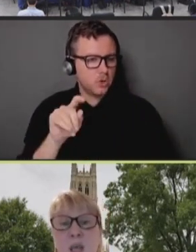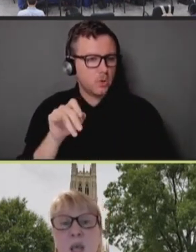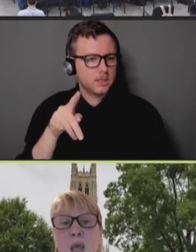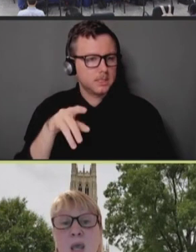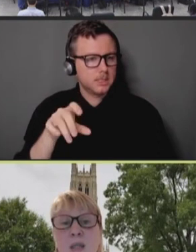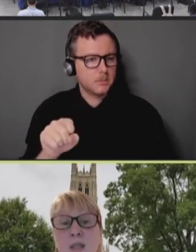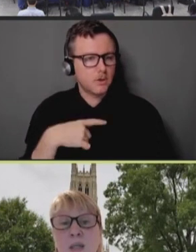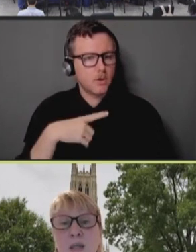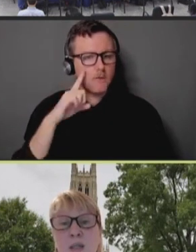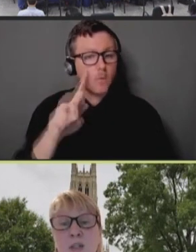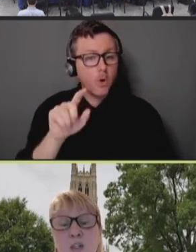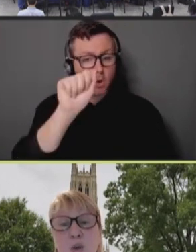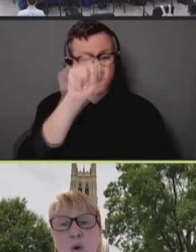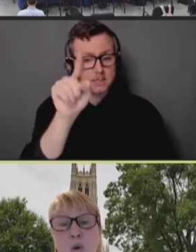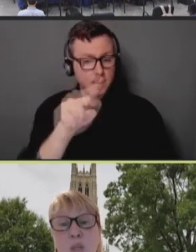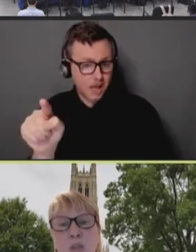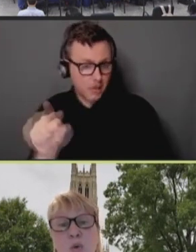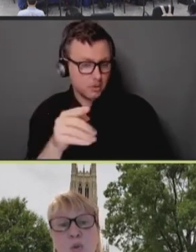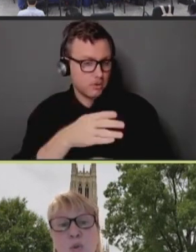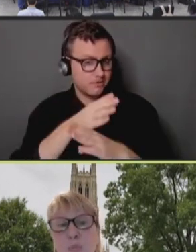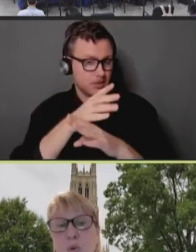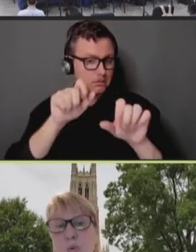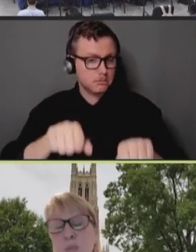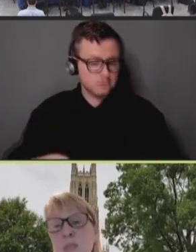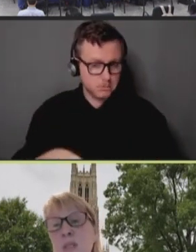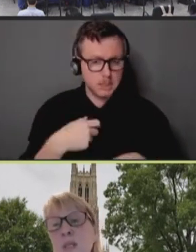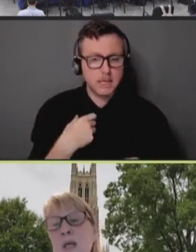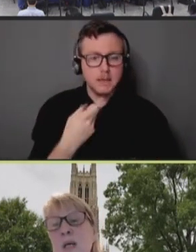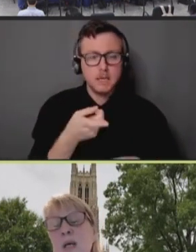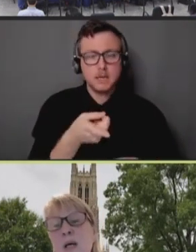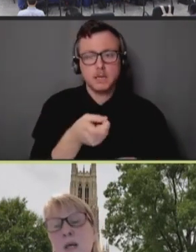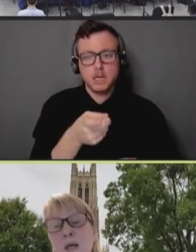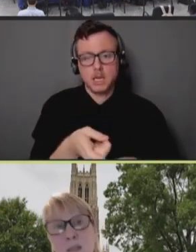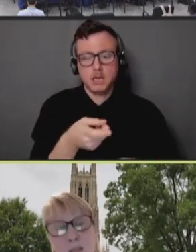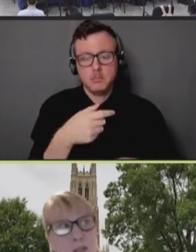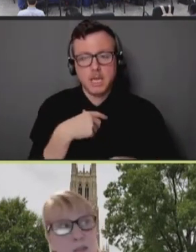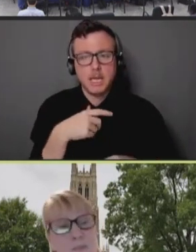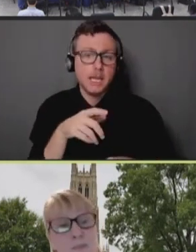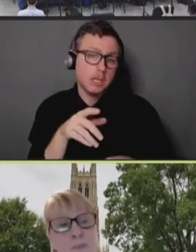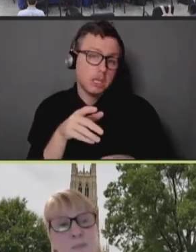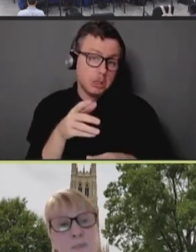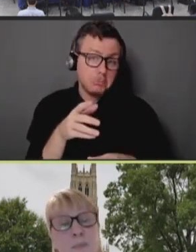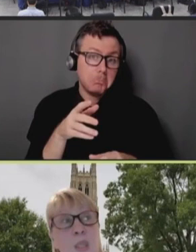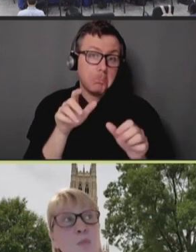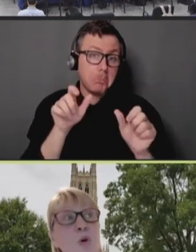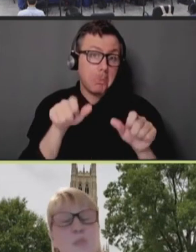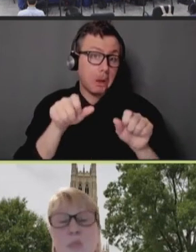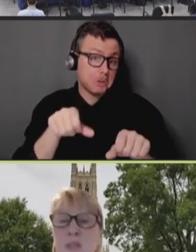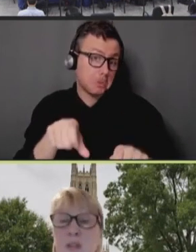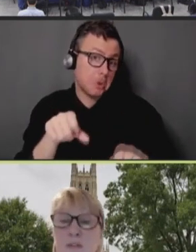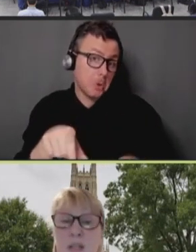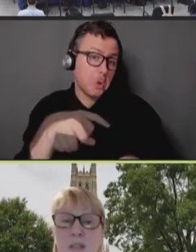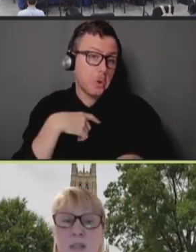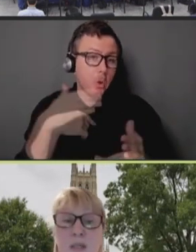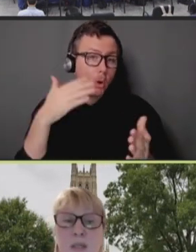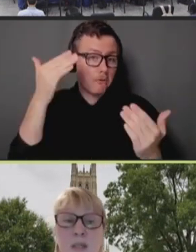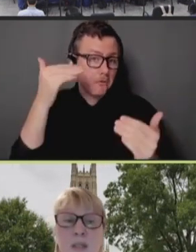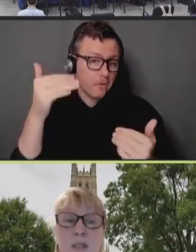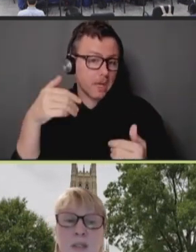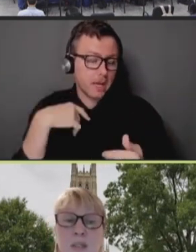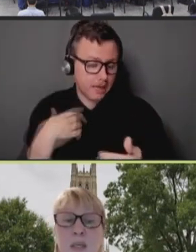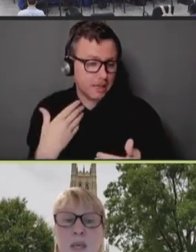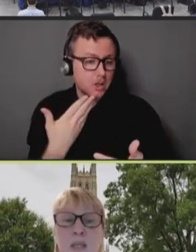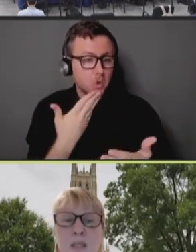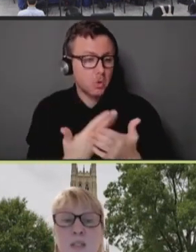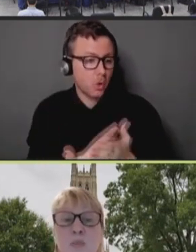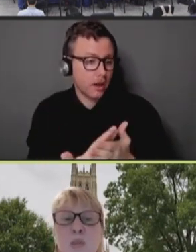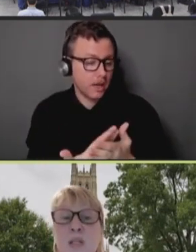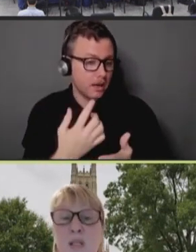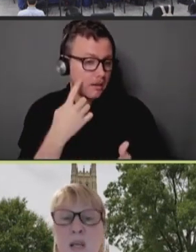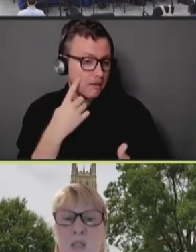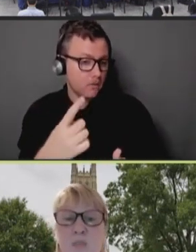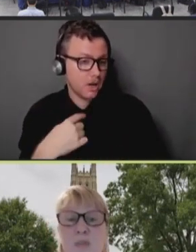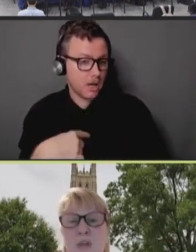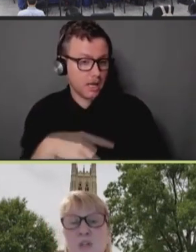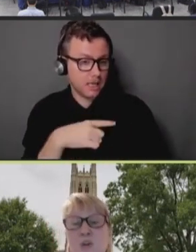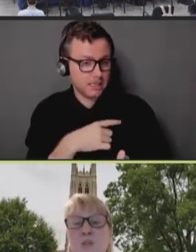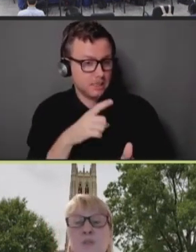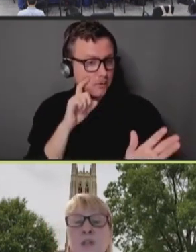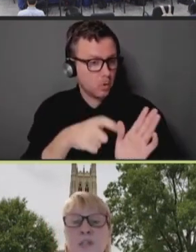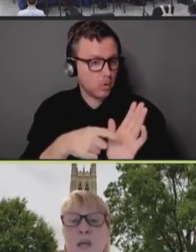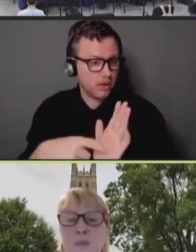And so, it could be promising findings indicating that personalized prevention of Alzheimer's